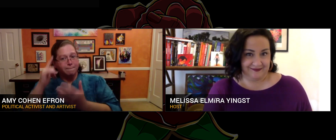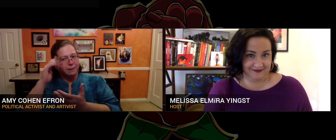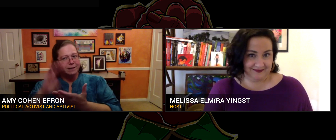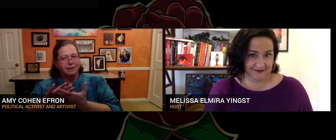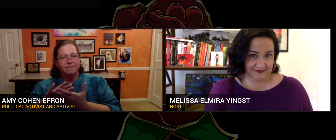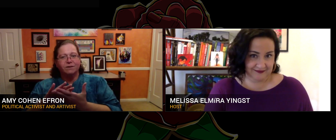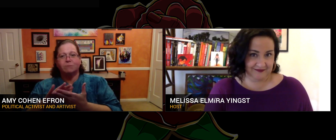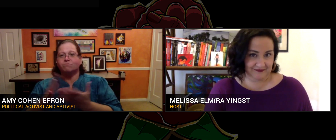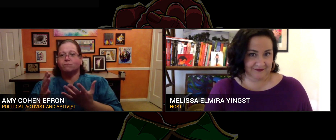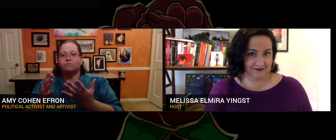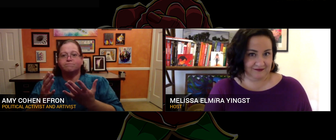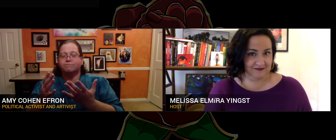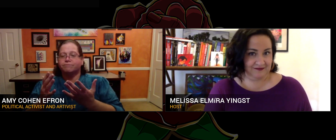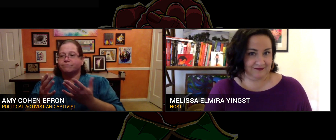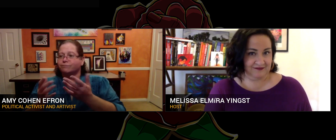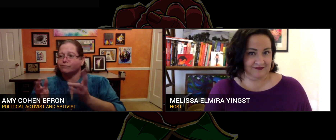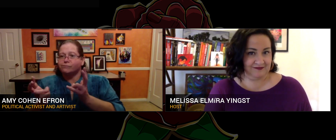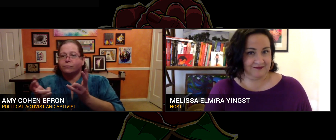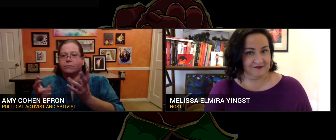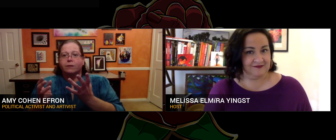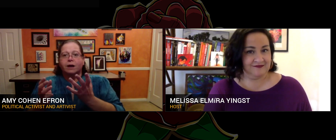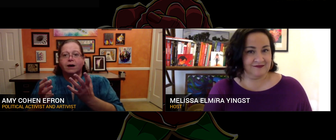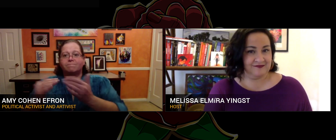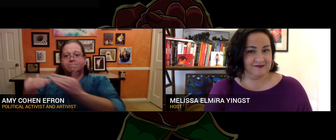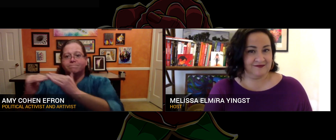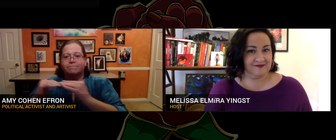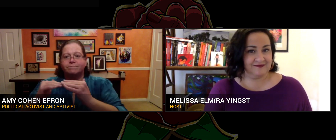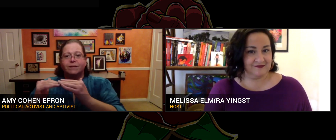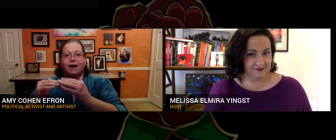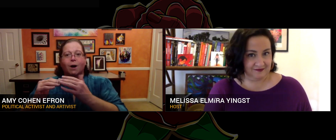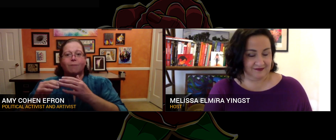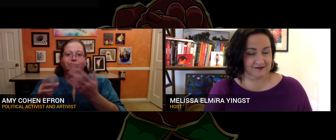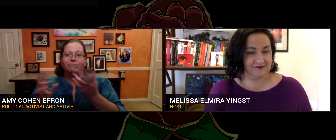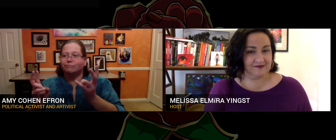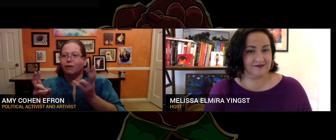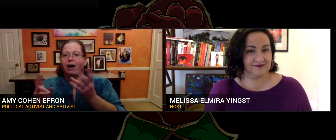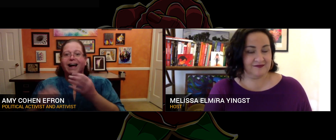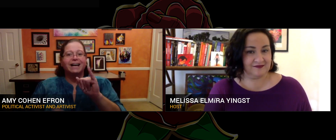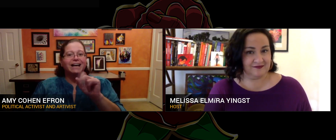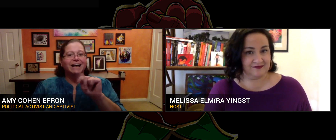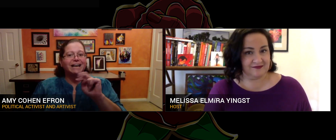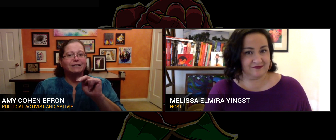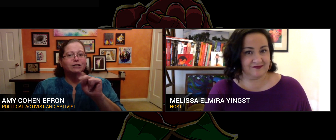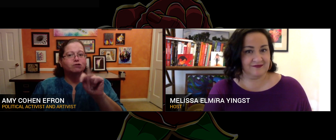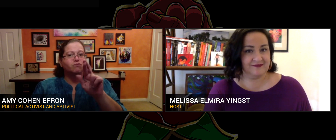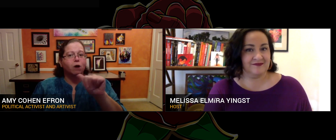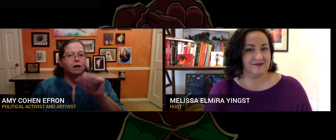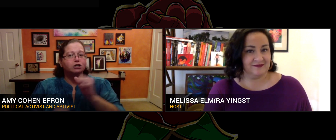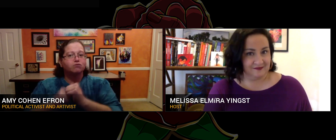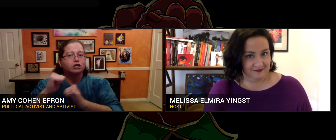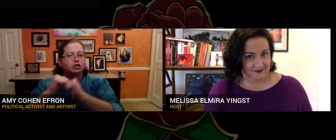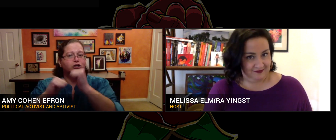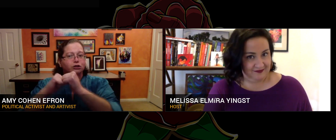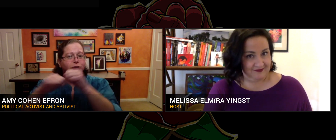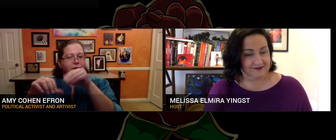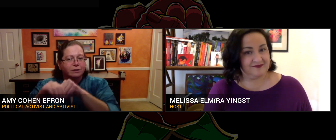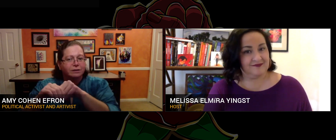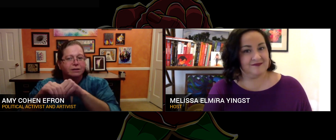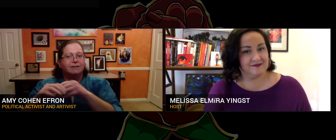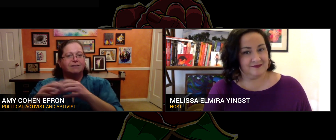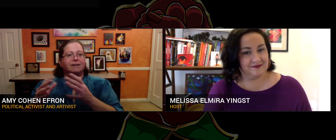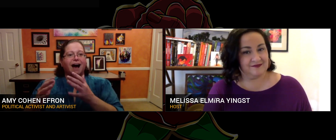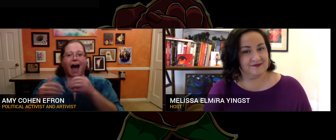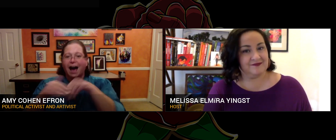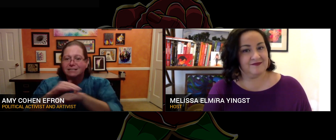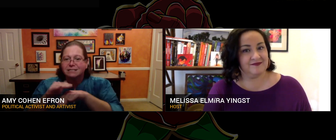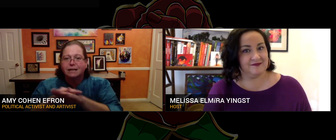Cities believe in equal rights, infrastructure,